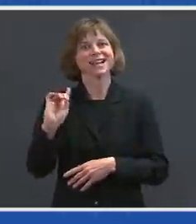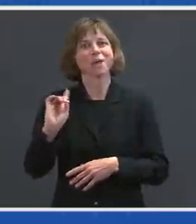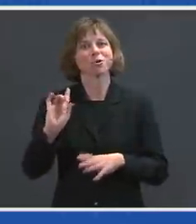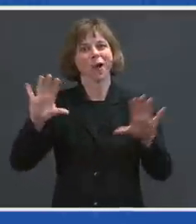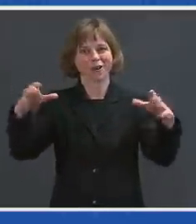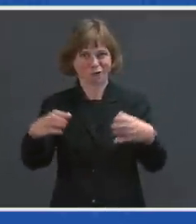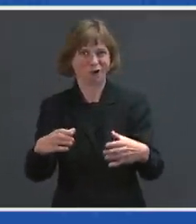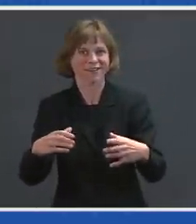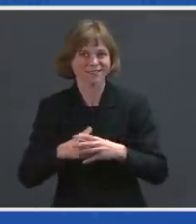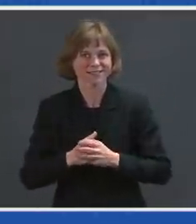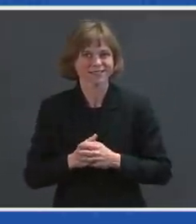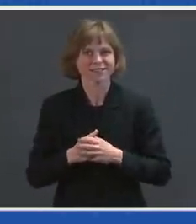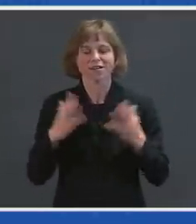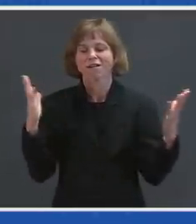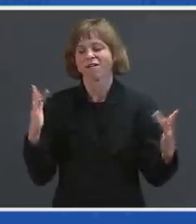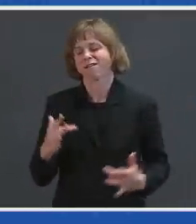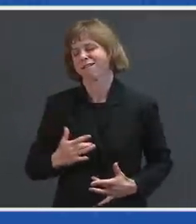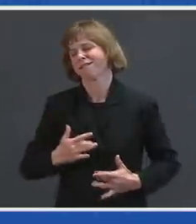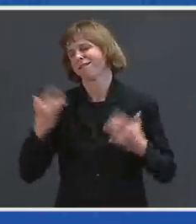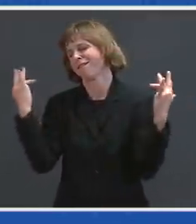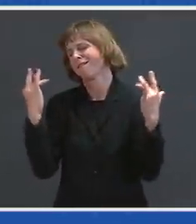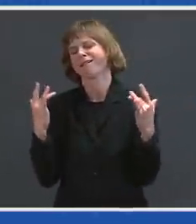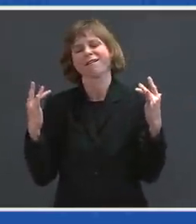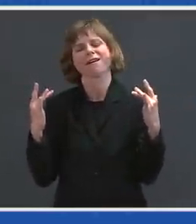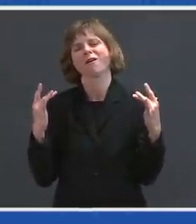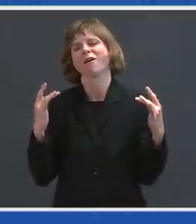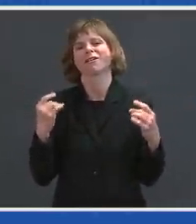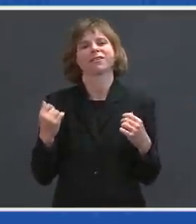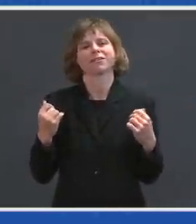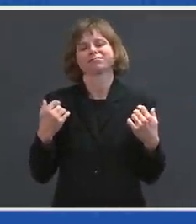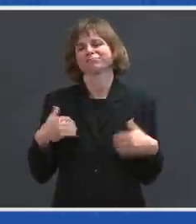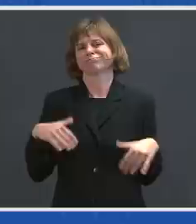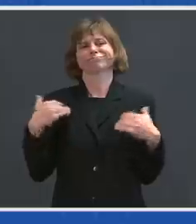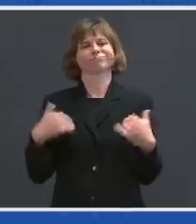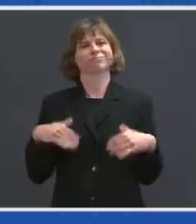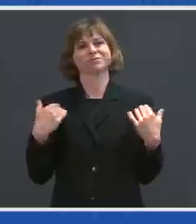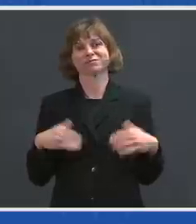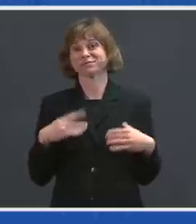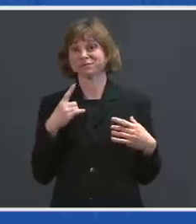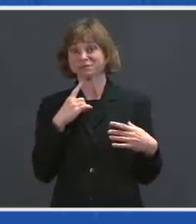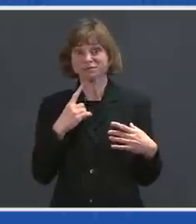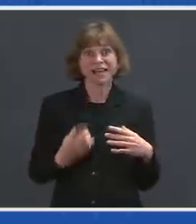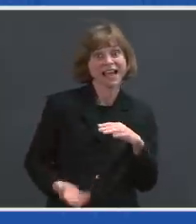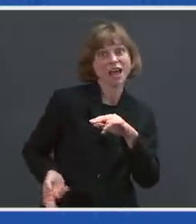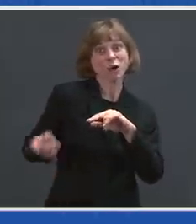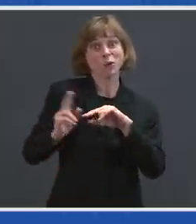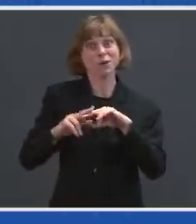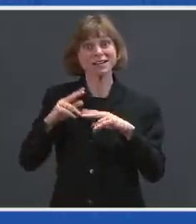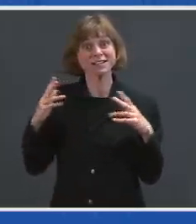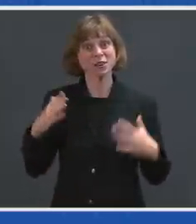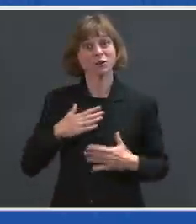That joy is also increased by being introduced by Angie Craig.